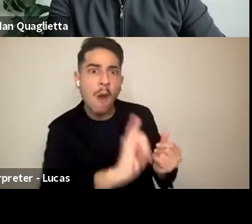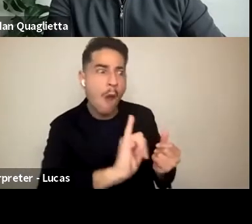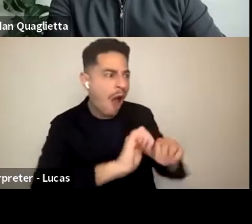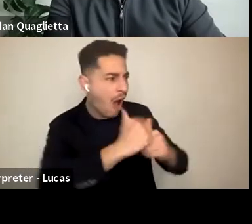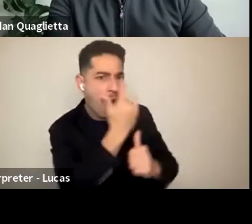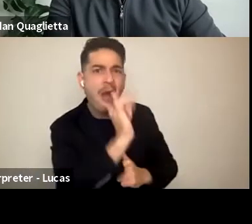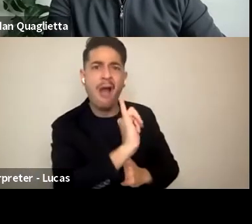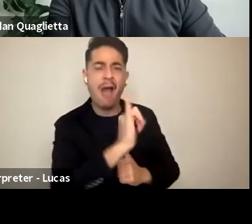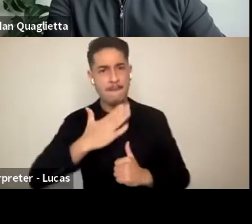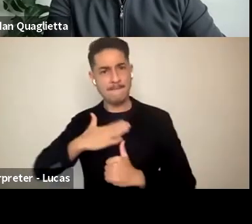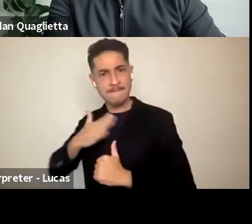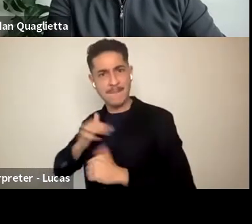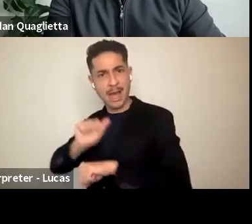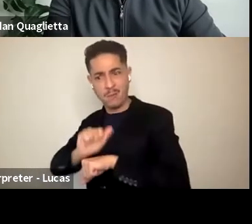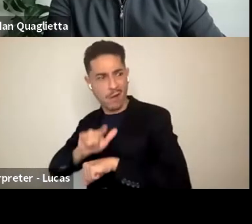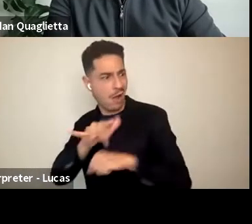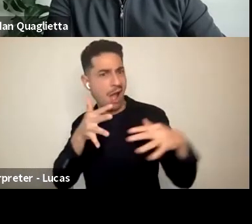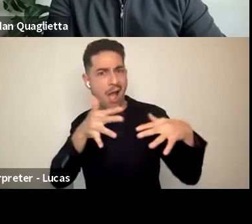Overlap with what we're working on, and how can we work together on those things?